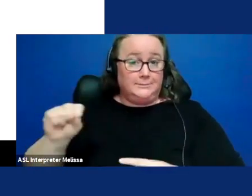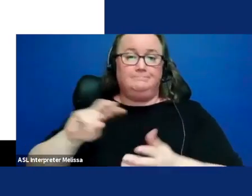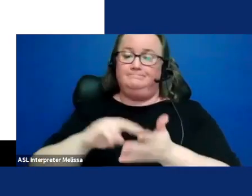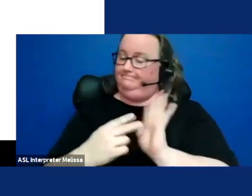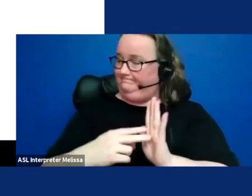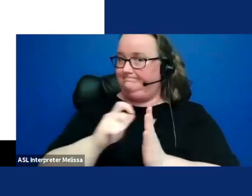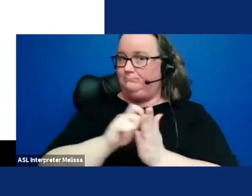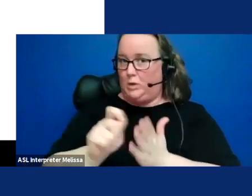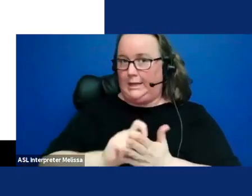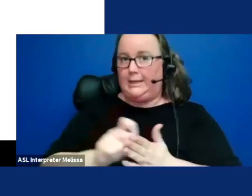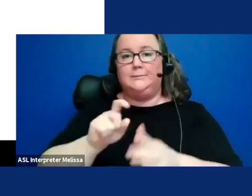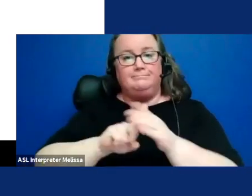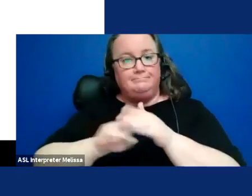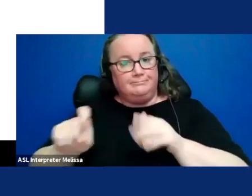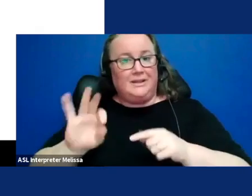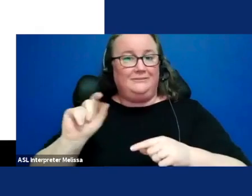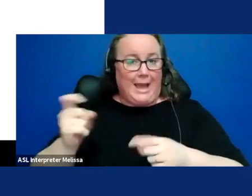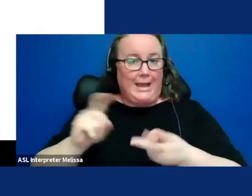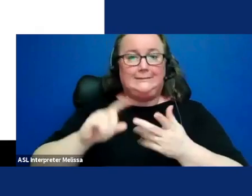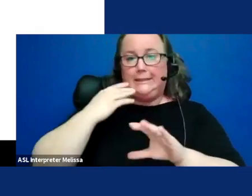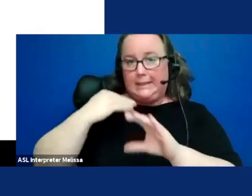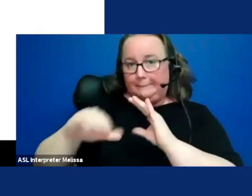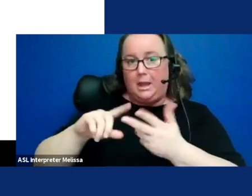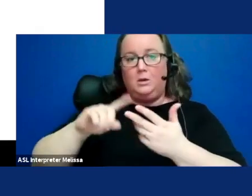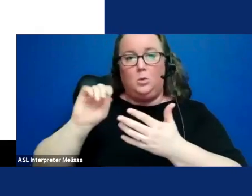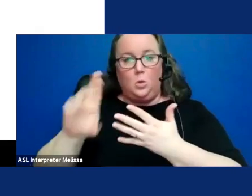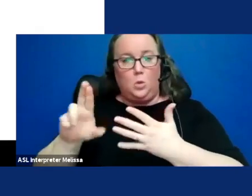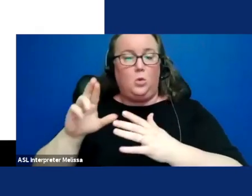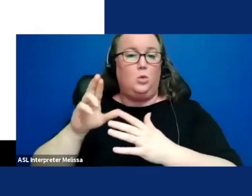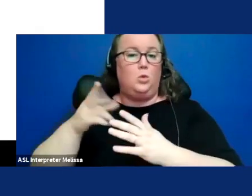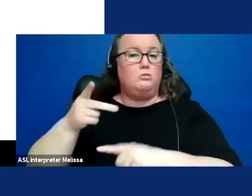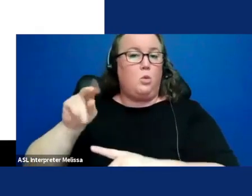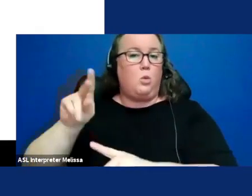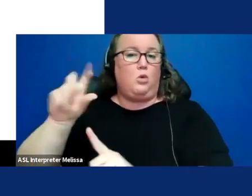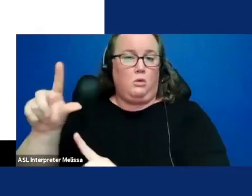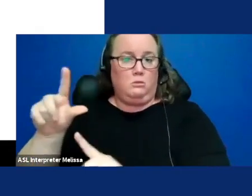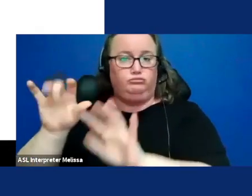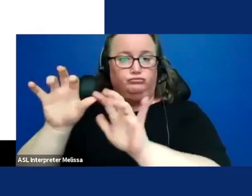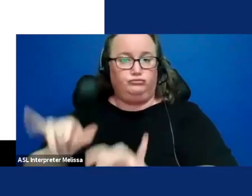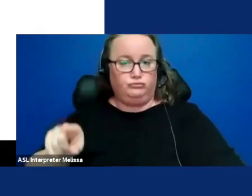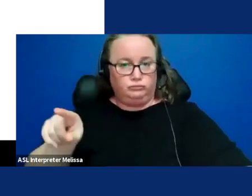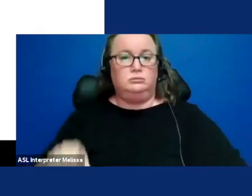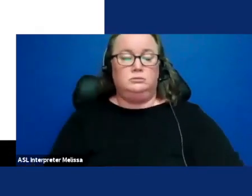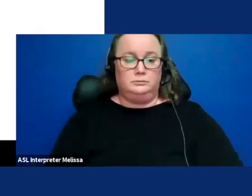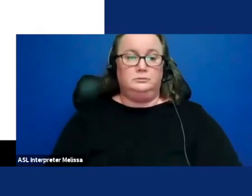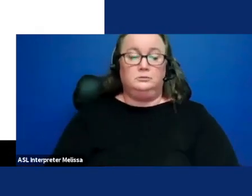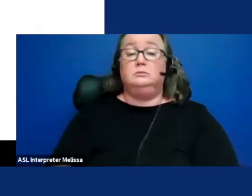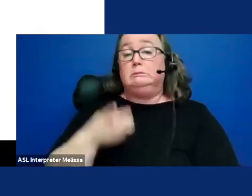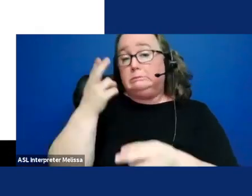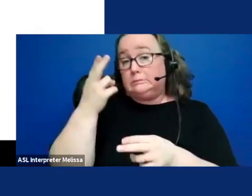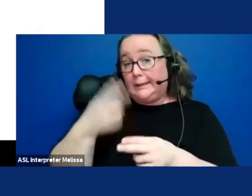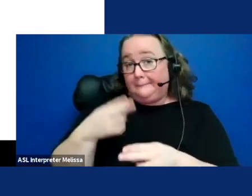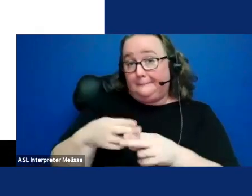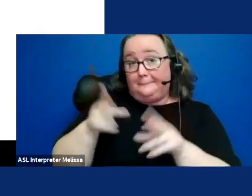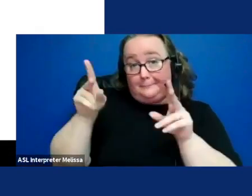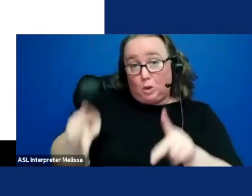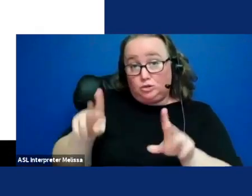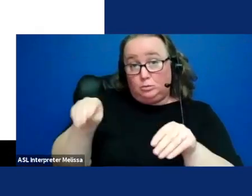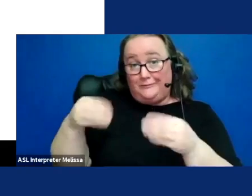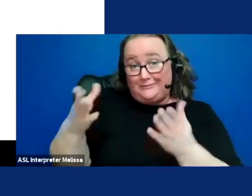email or through the portal. You name the healthcare or social service provider involved and you describe their acts